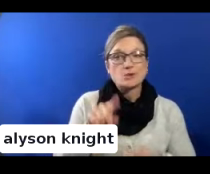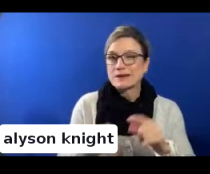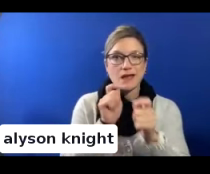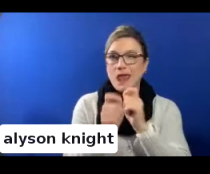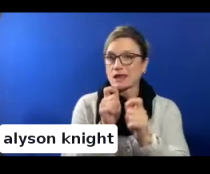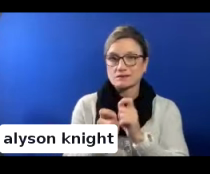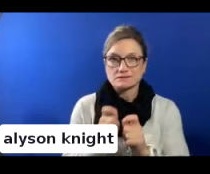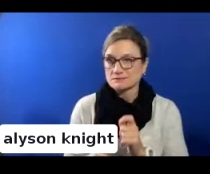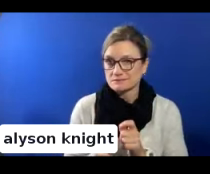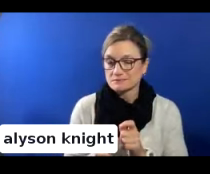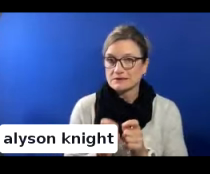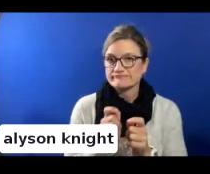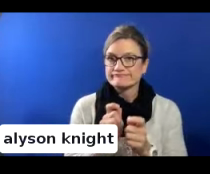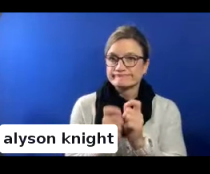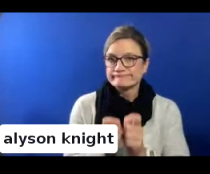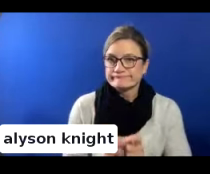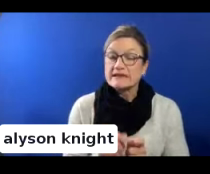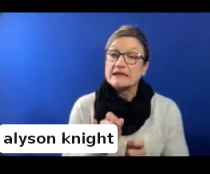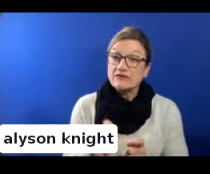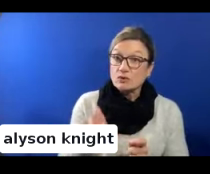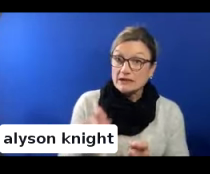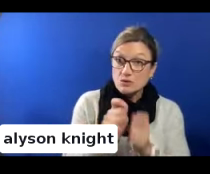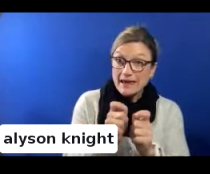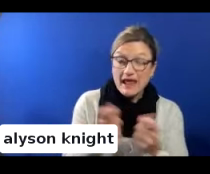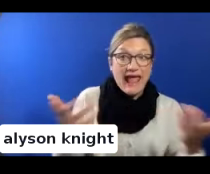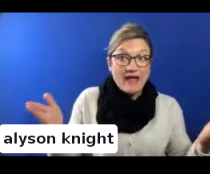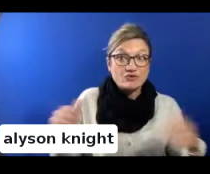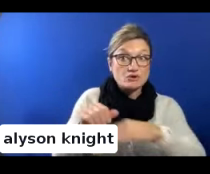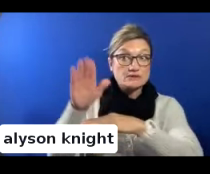Should you need to edit the report after its submission, you can